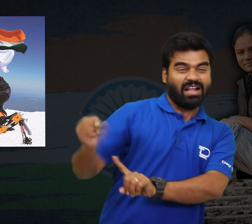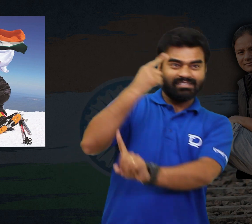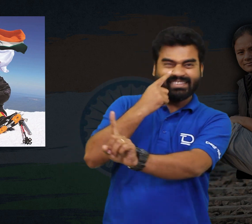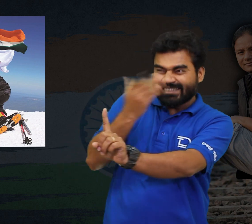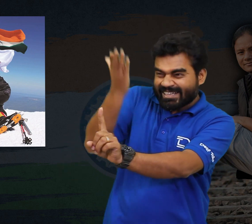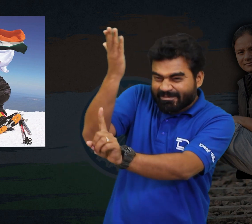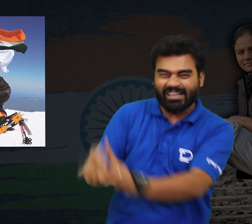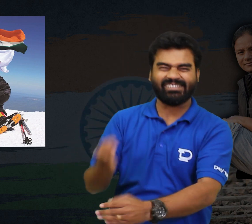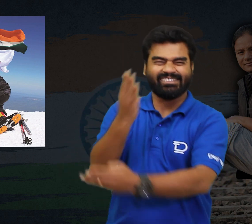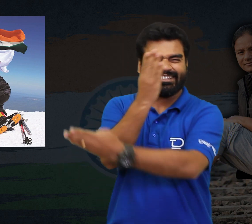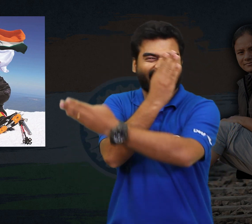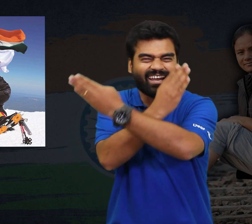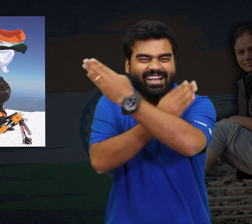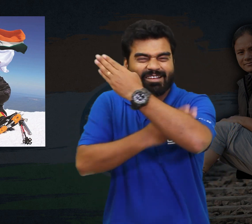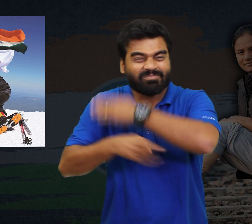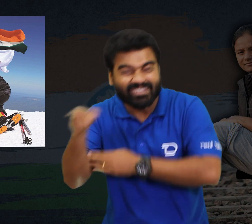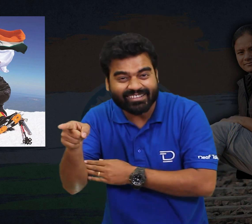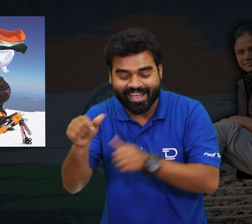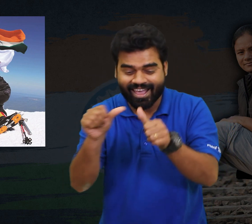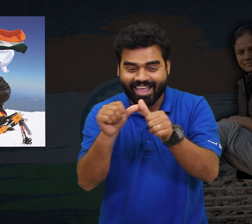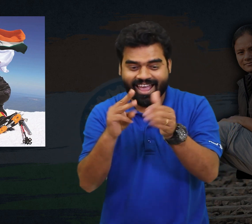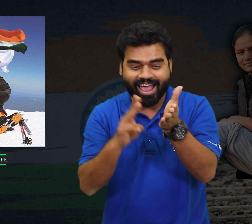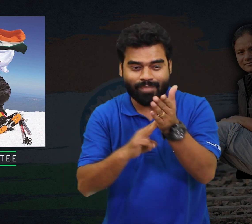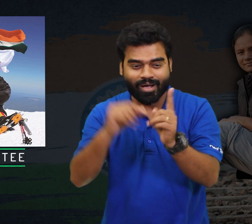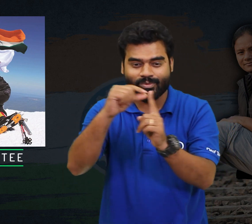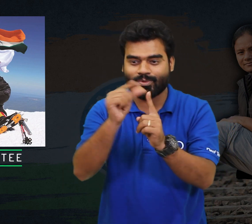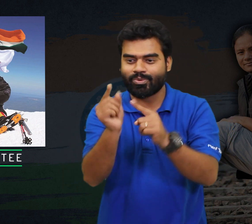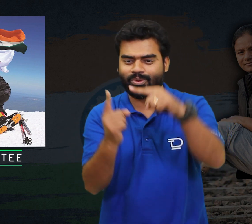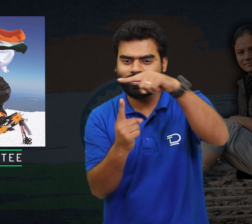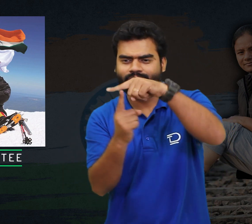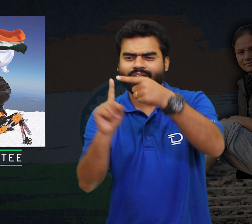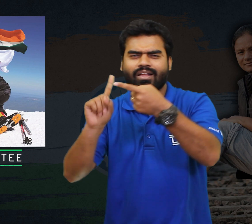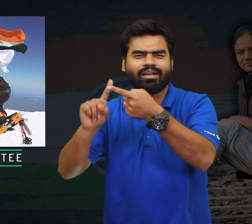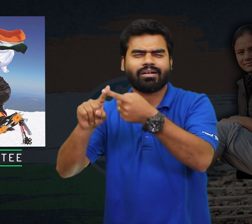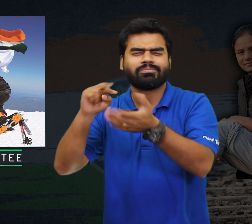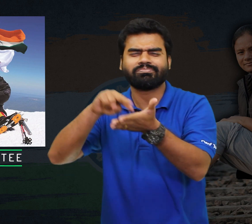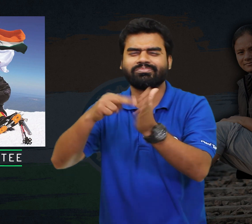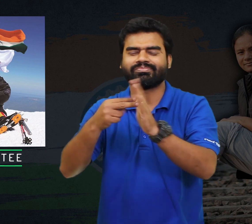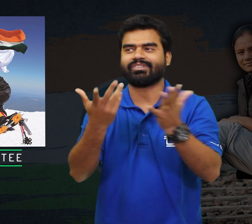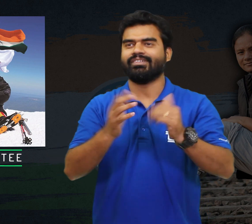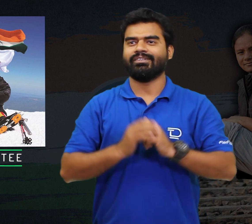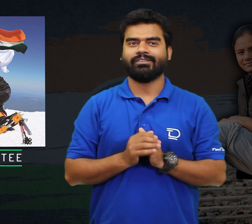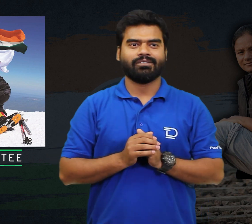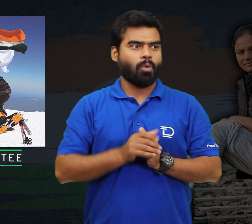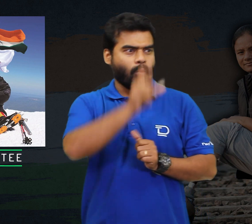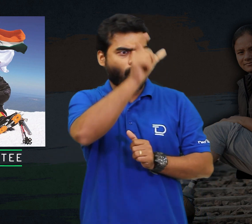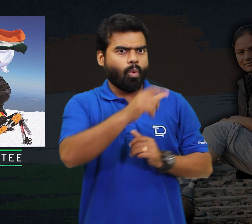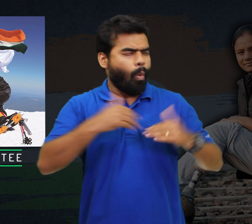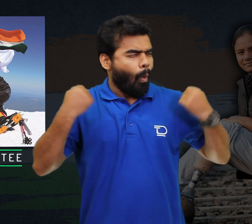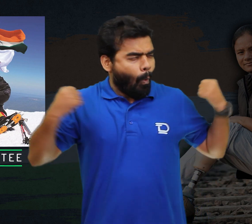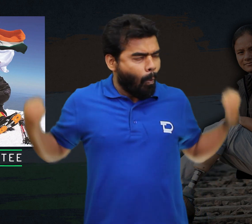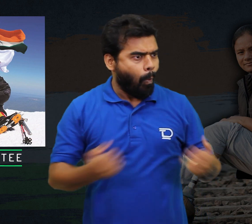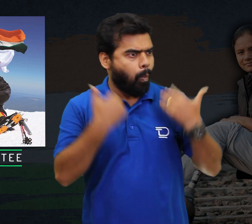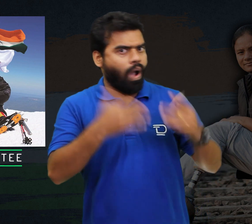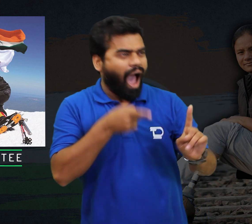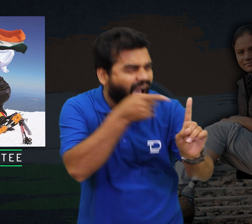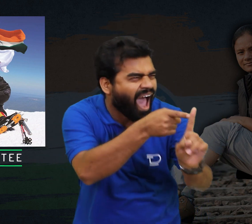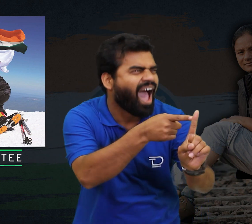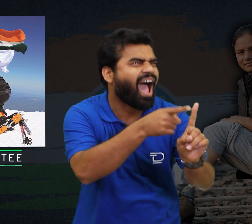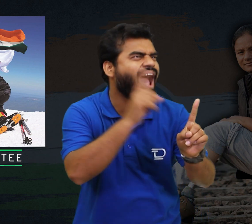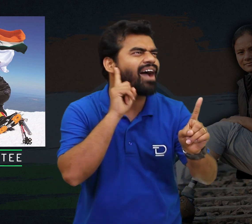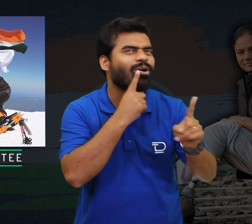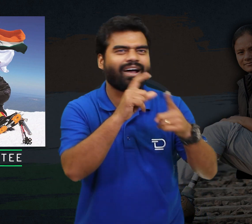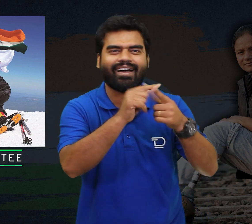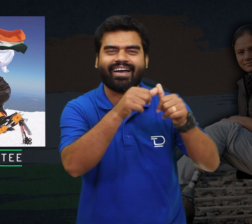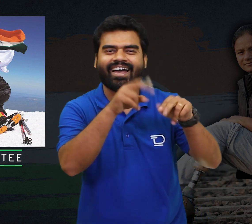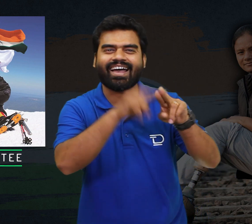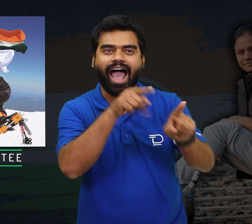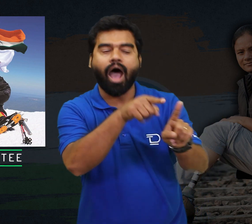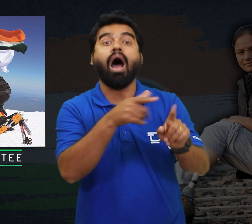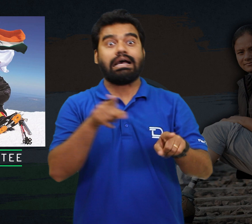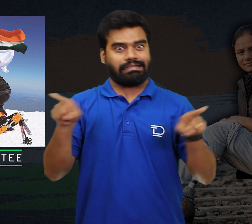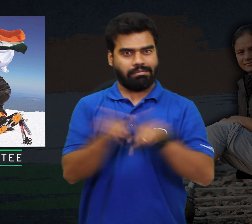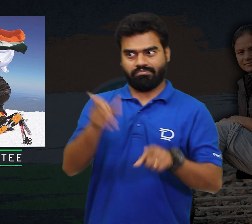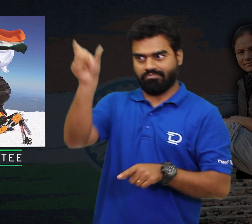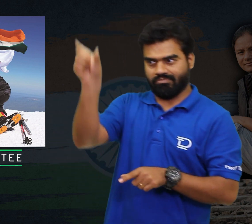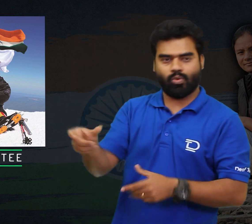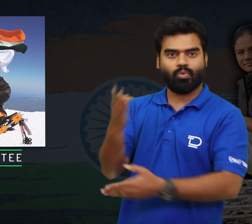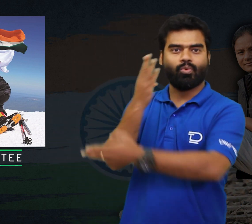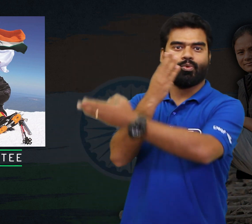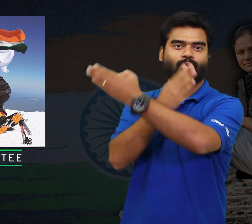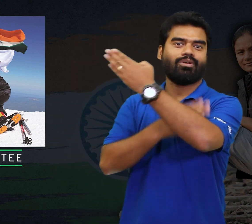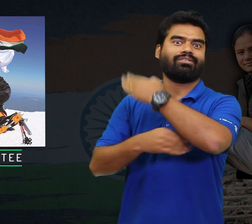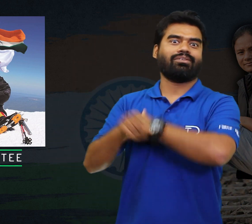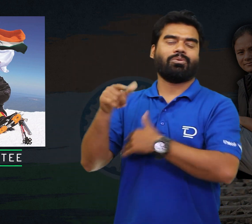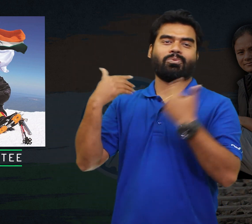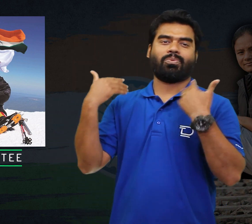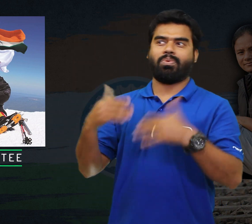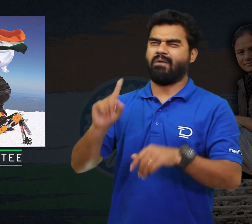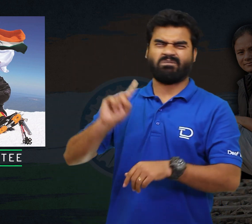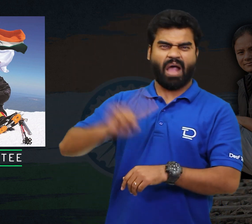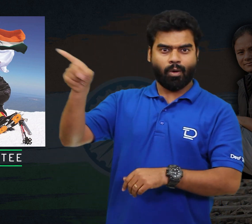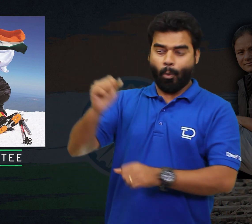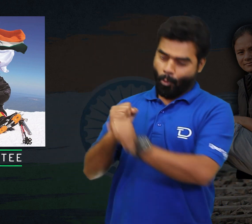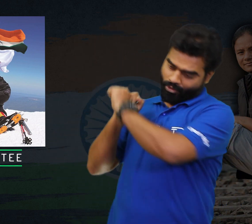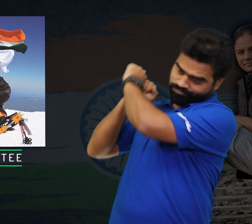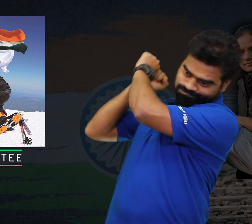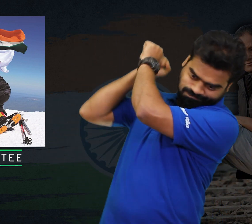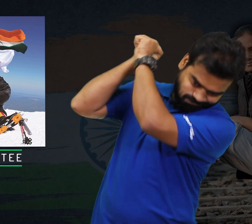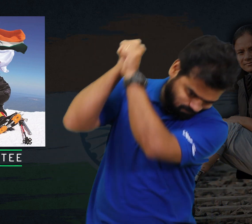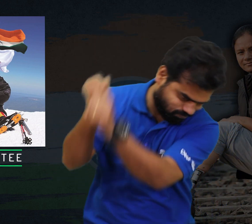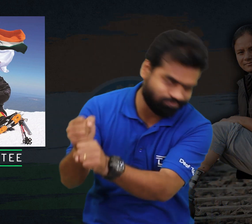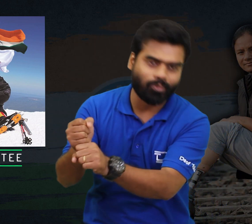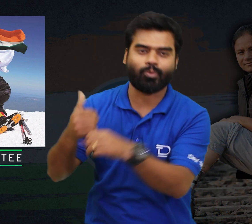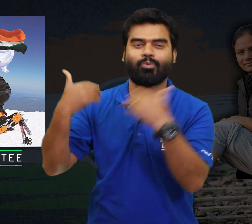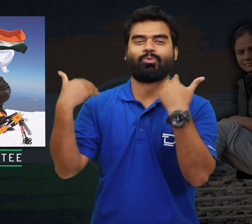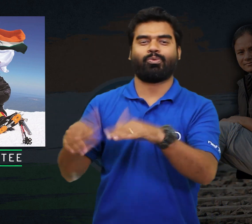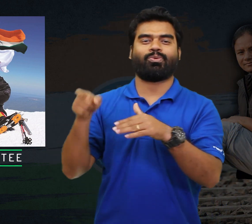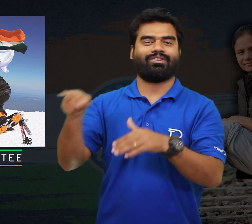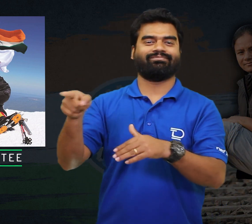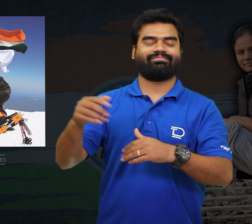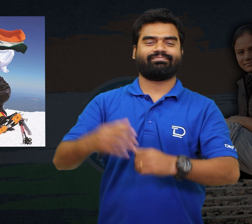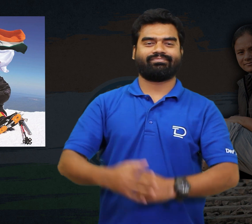Becoming the first woman amputee to scale the highest peak.